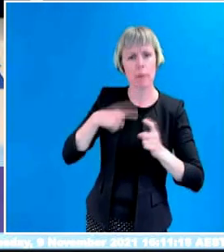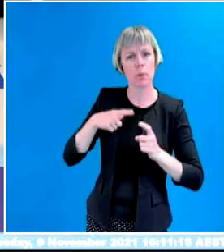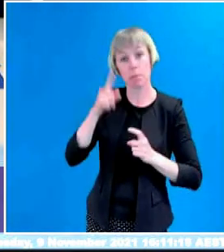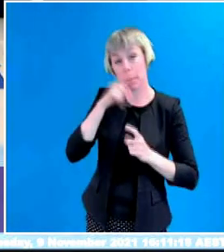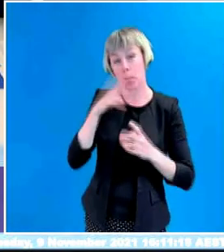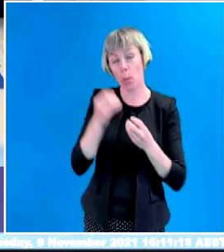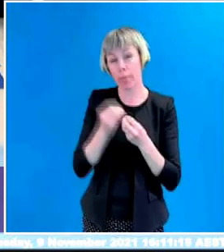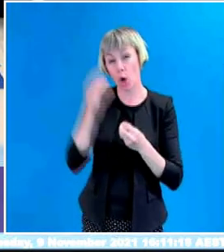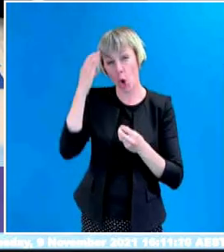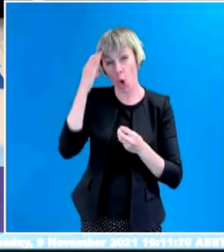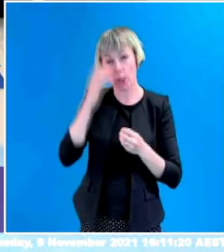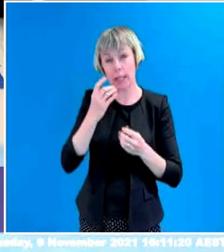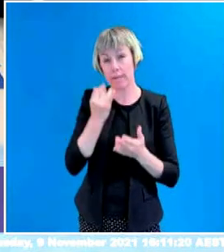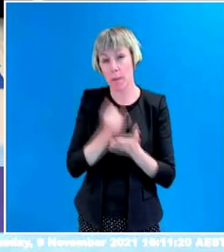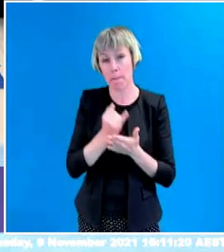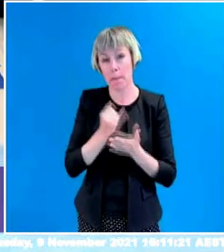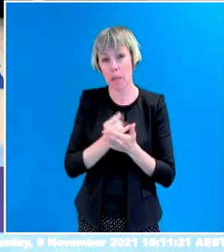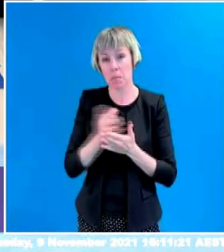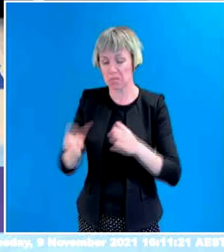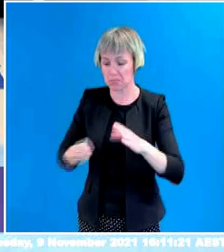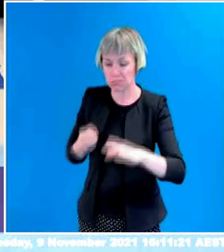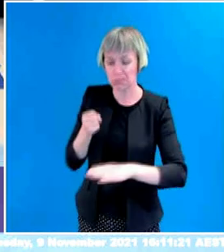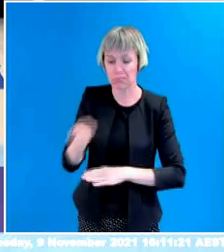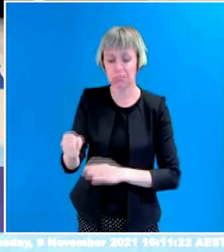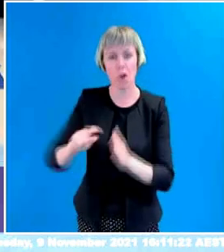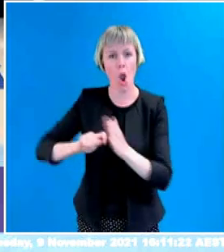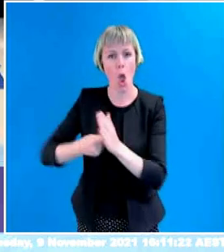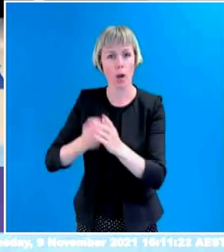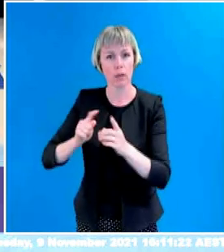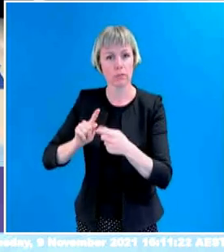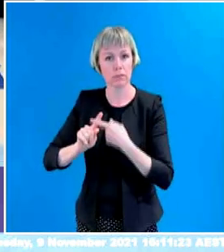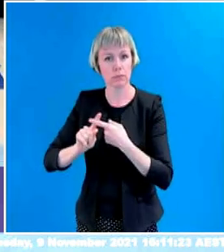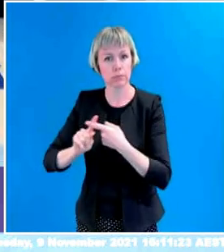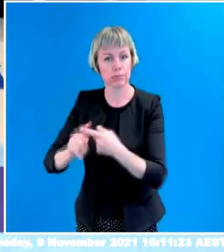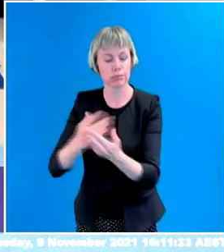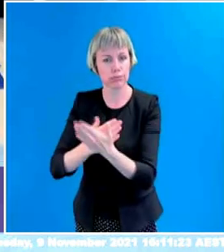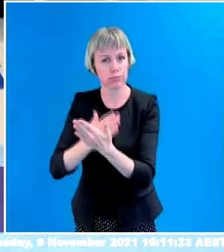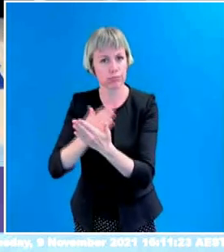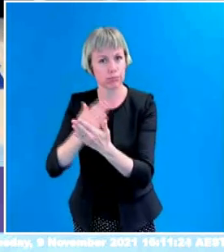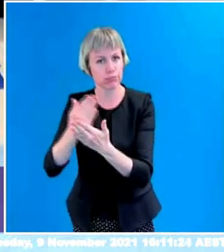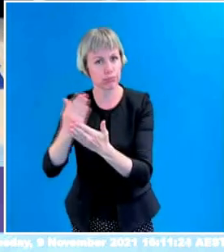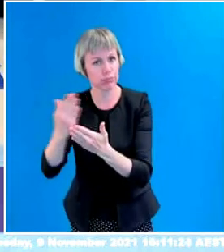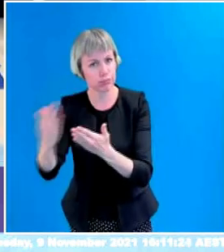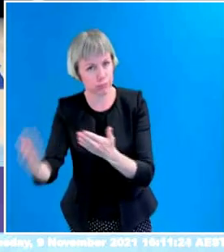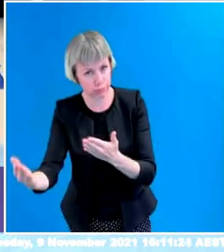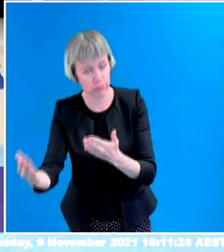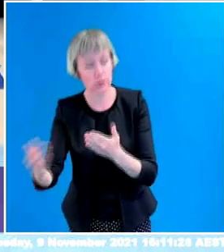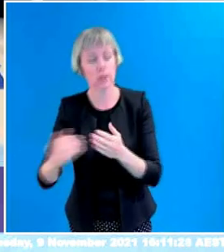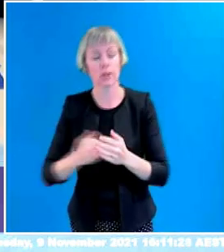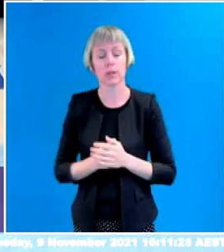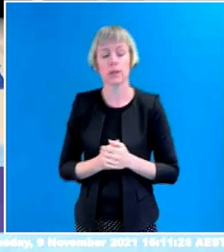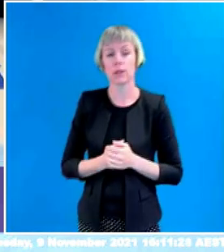Following the 2013 Concluding Observations, the process was undertaken